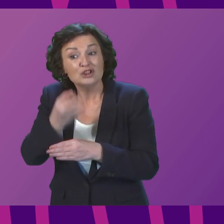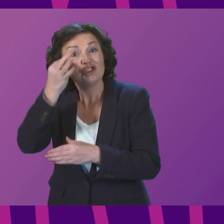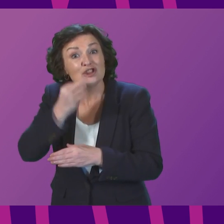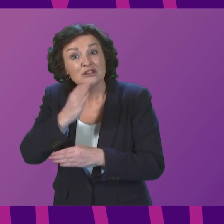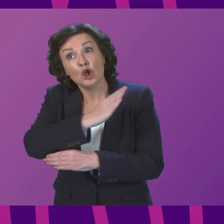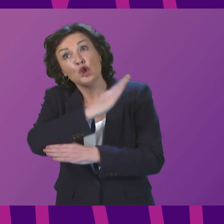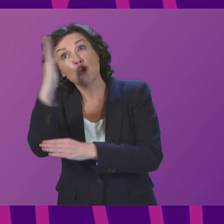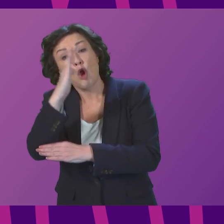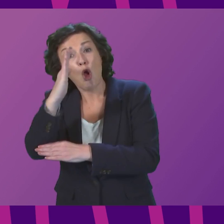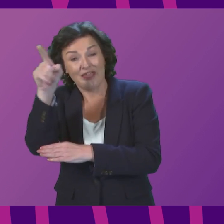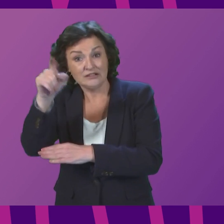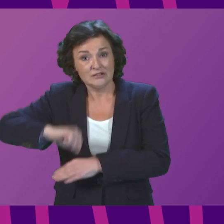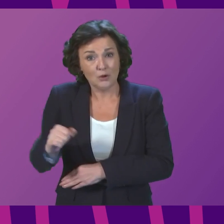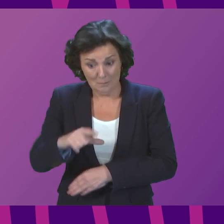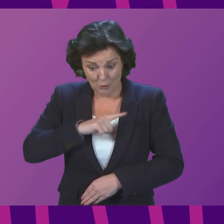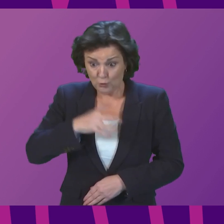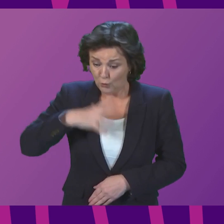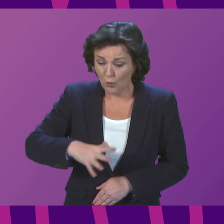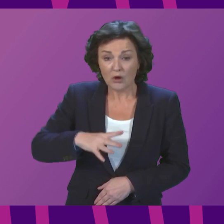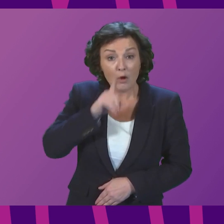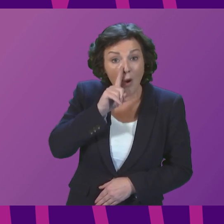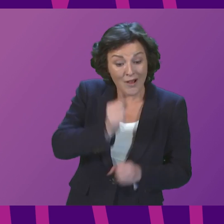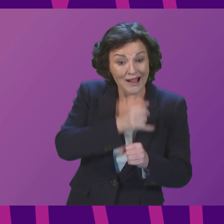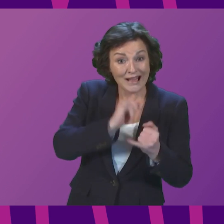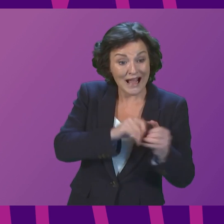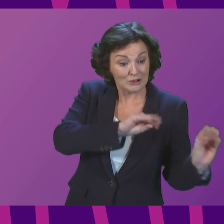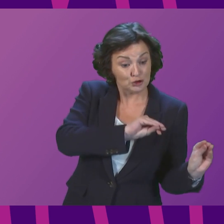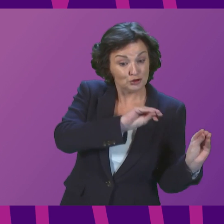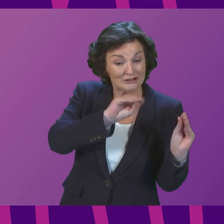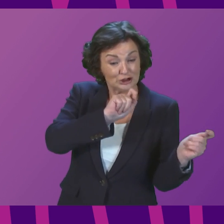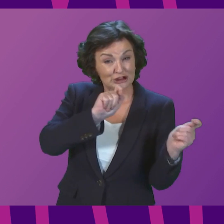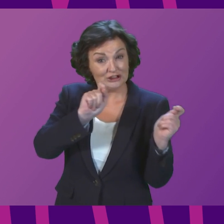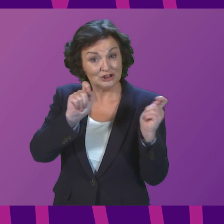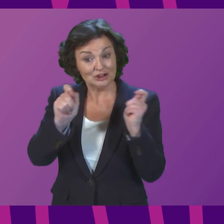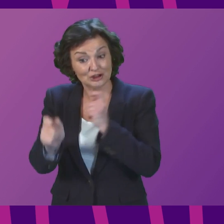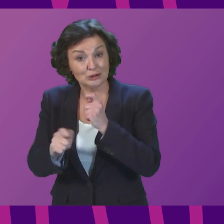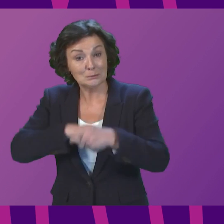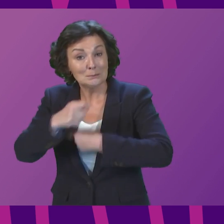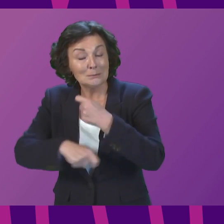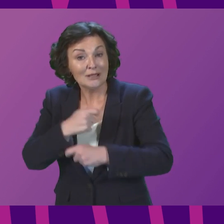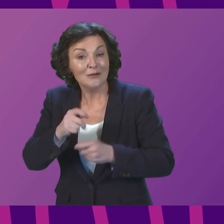from oil and gas to renewable energy in order to meet our net zero targets.